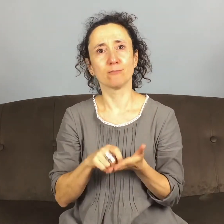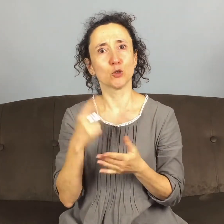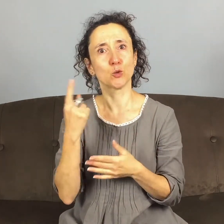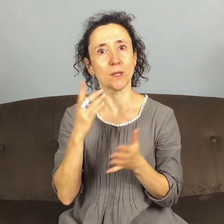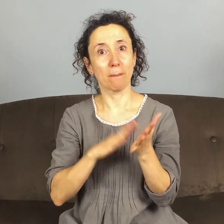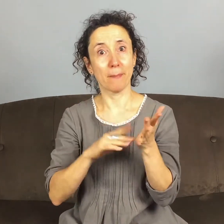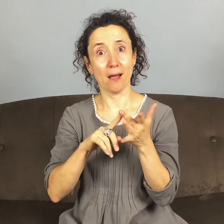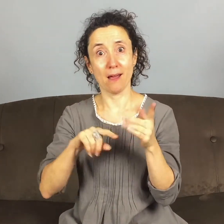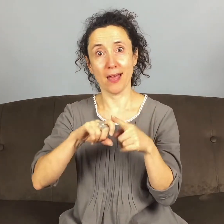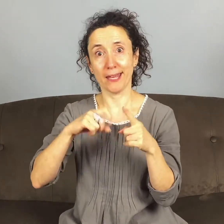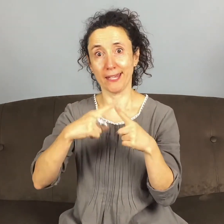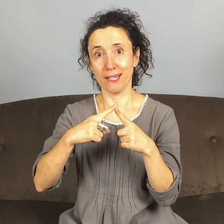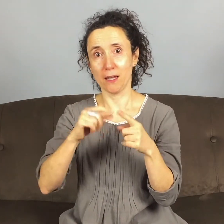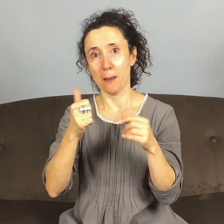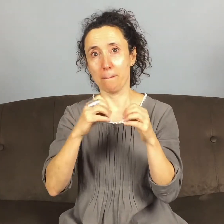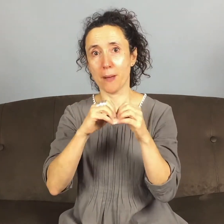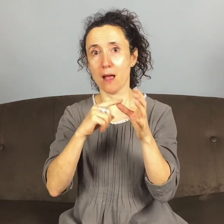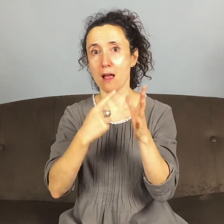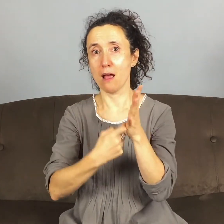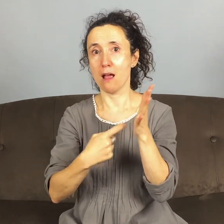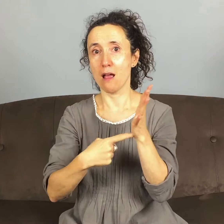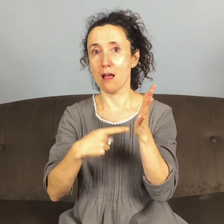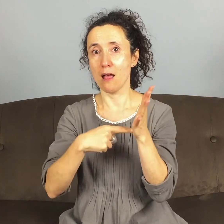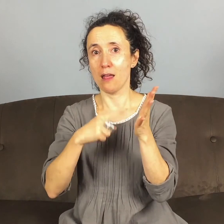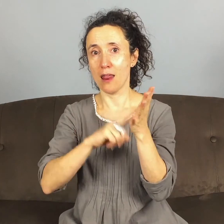by Mike Bartlett.